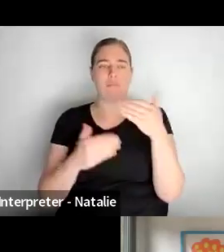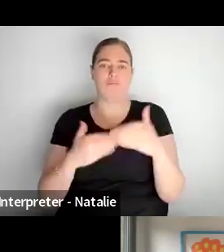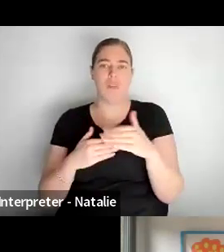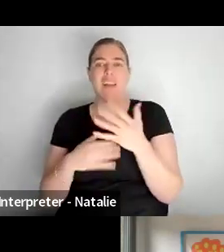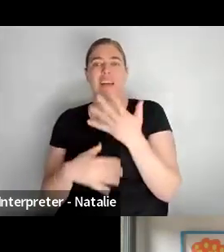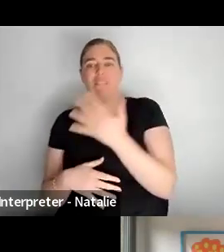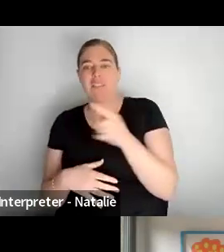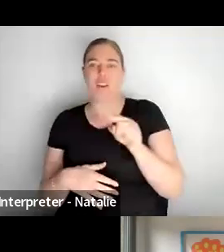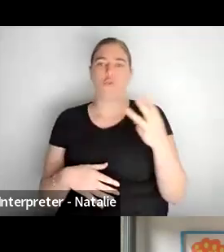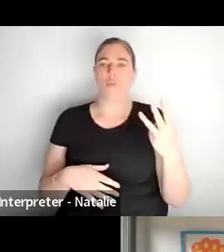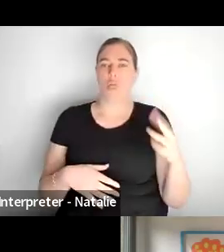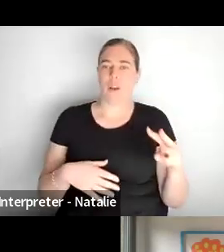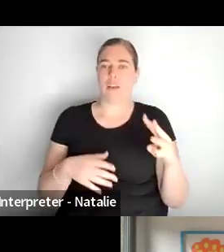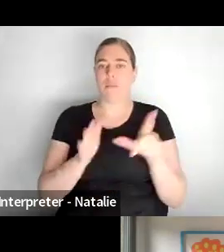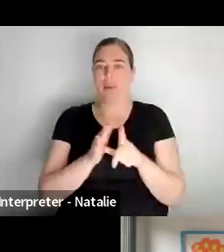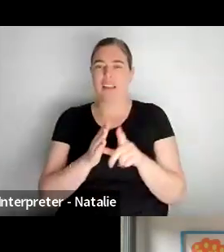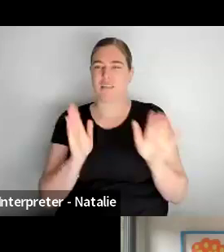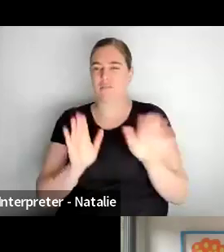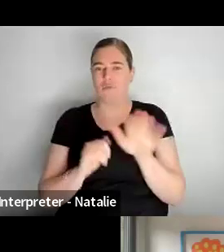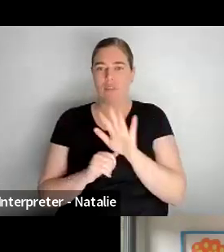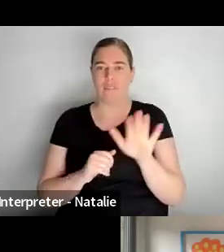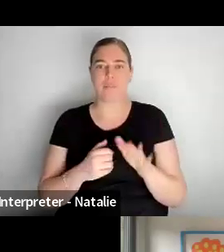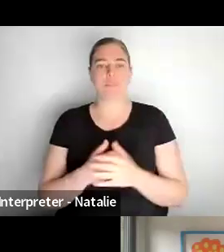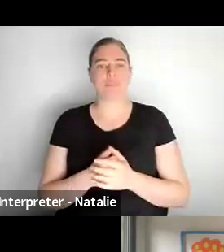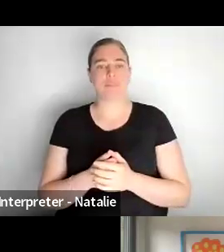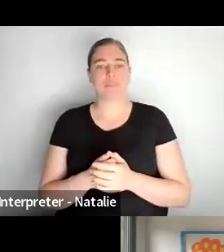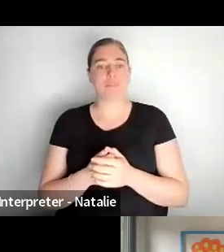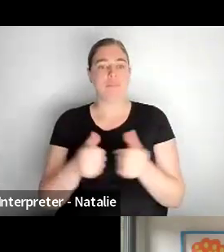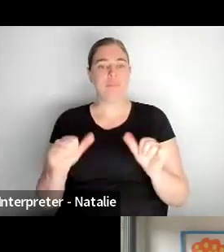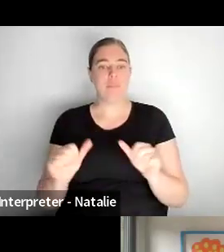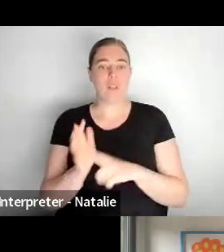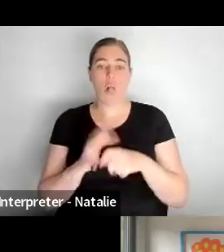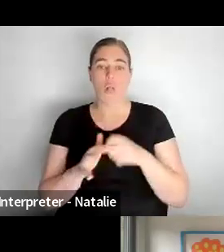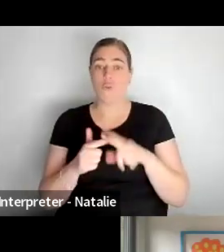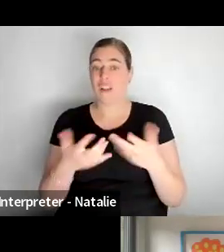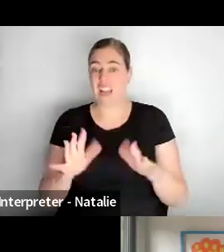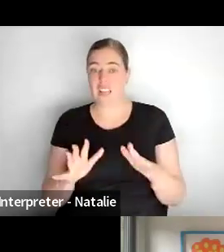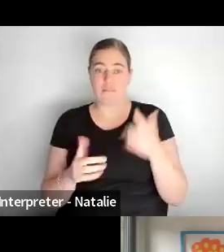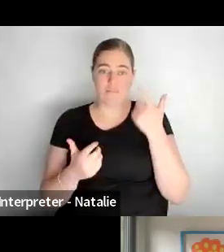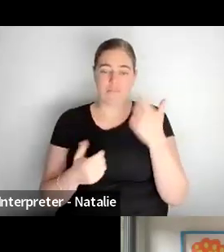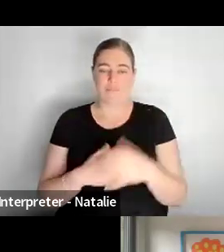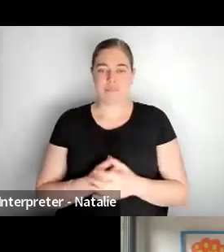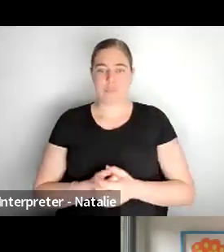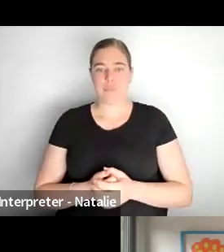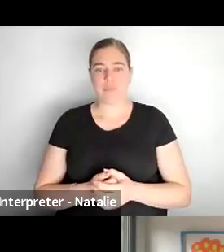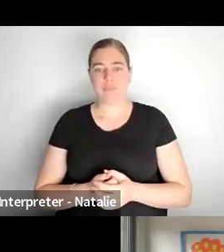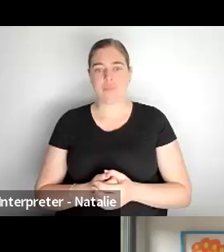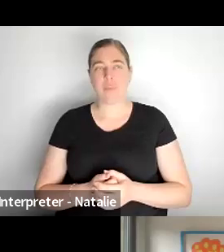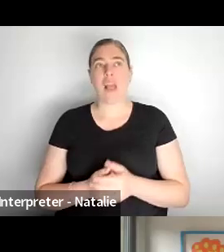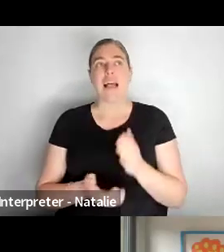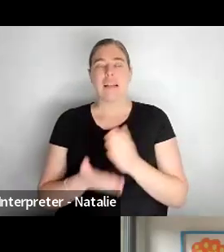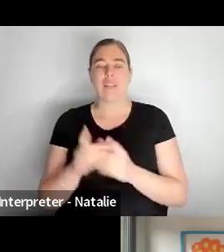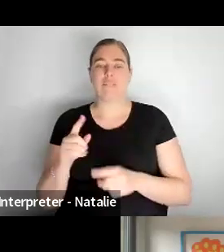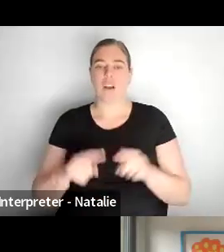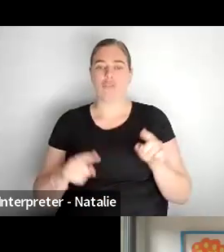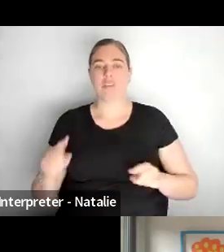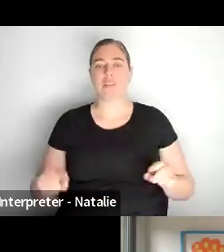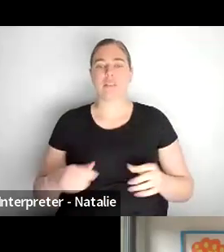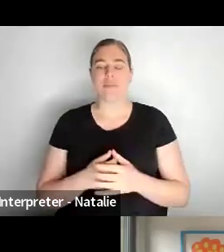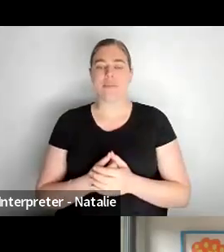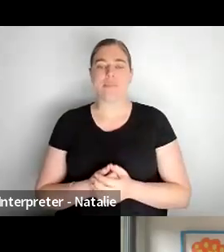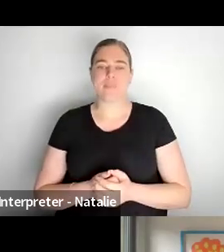Luke, any observations? >> It definitely varies. If I